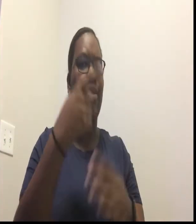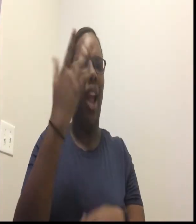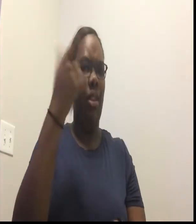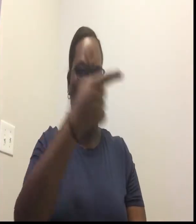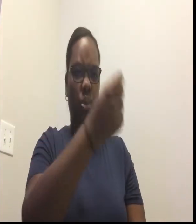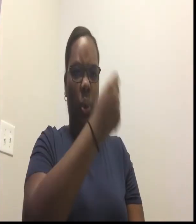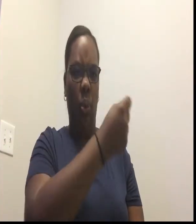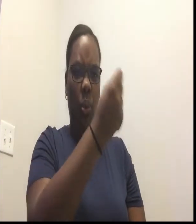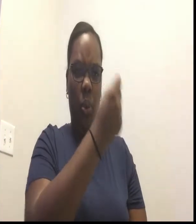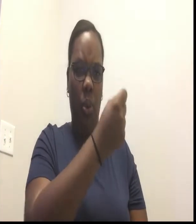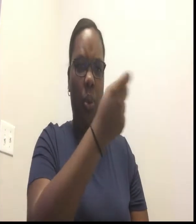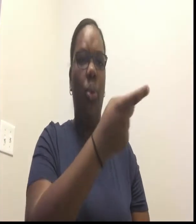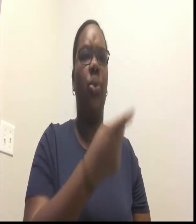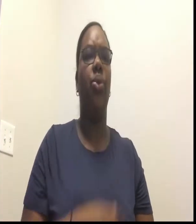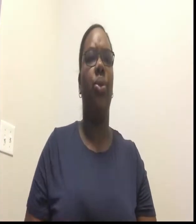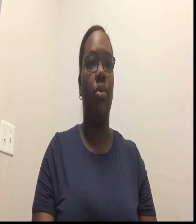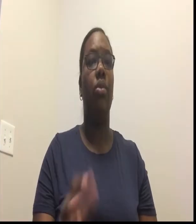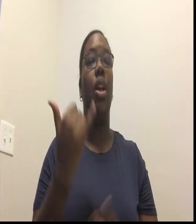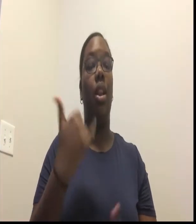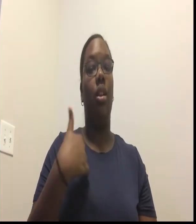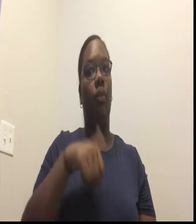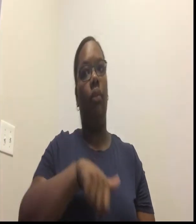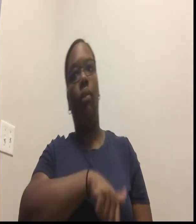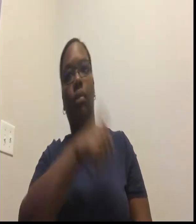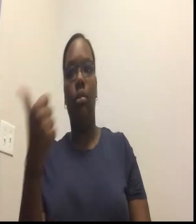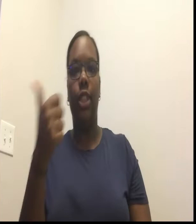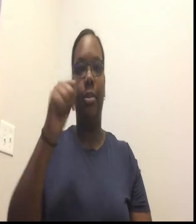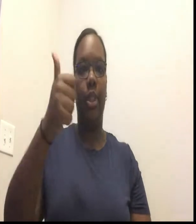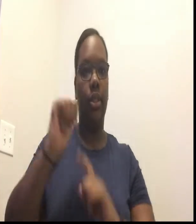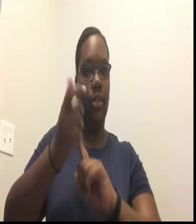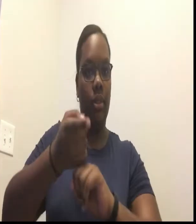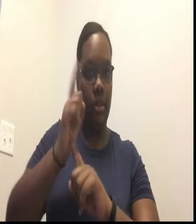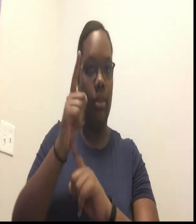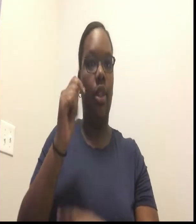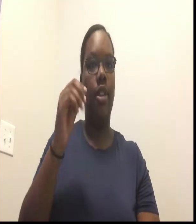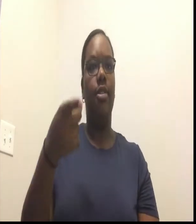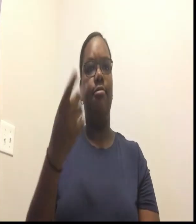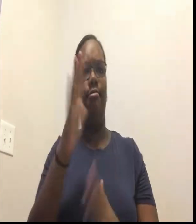I have another 10 minutes for rebuttal and then you have another 10 minutes for